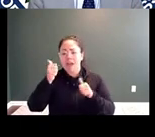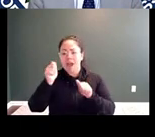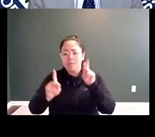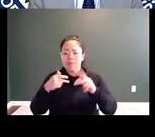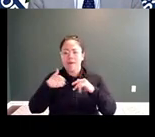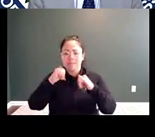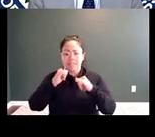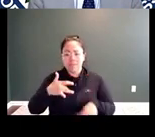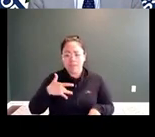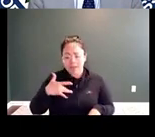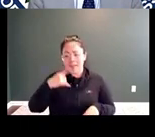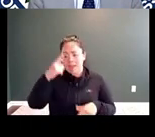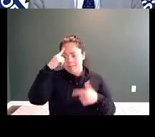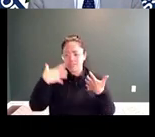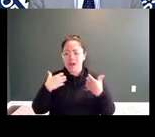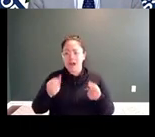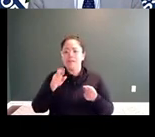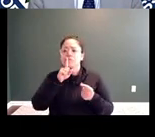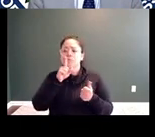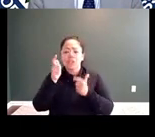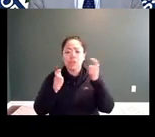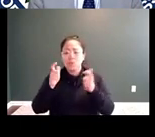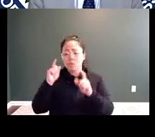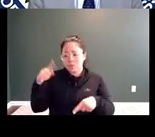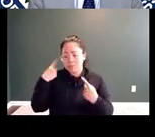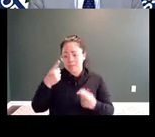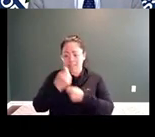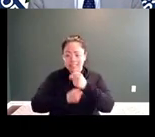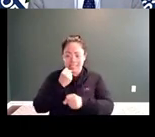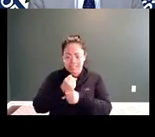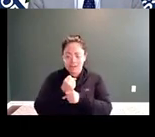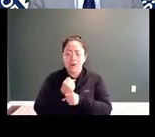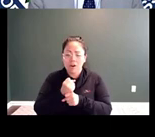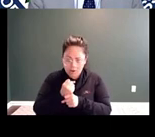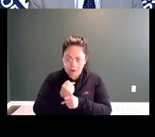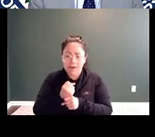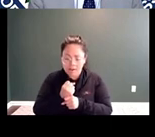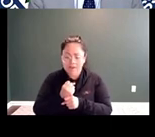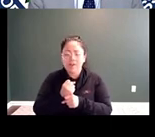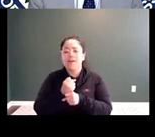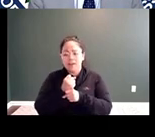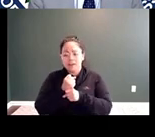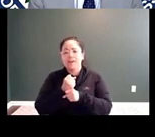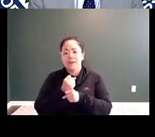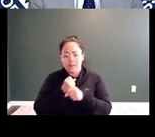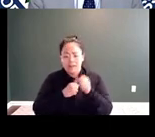Mental health has been a huge component of it this past year because I think it's been such a challenge for so many of us in the pandemic.